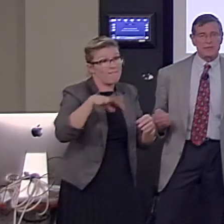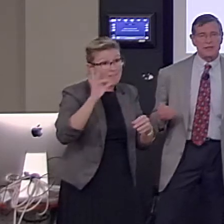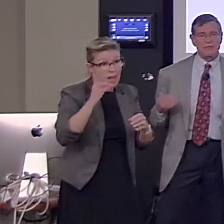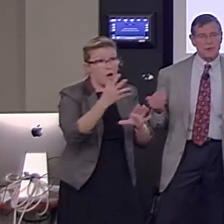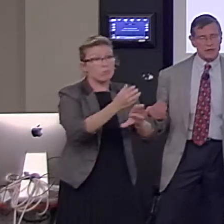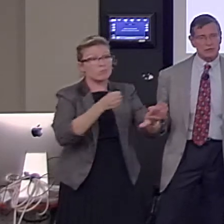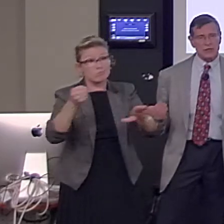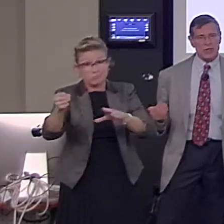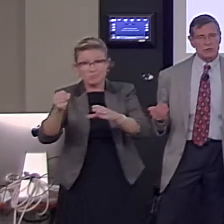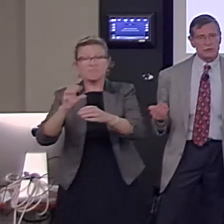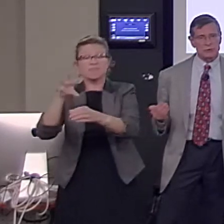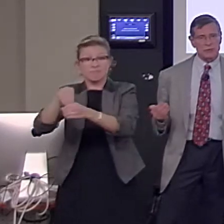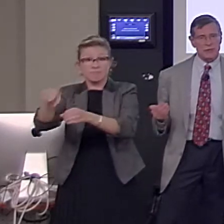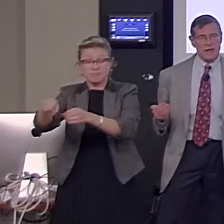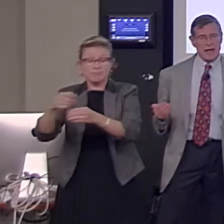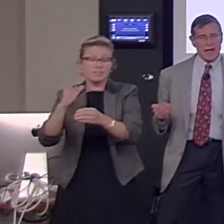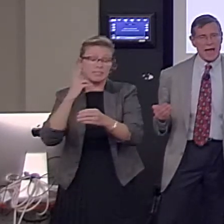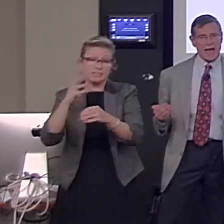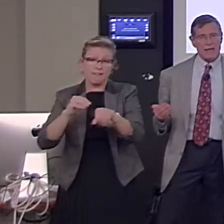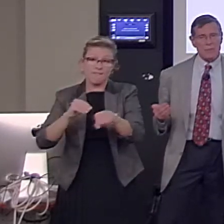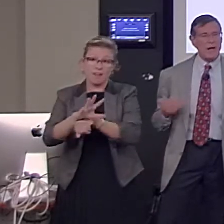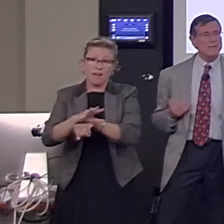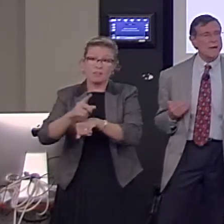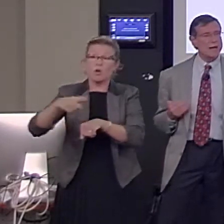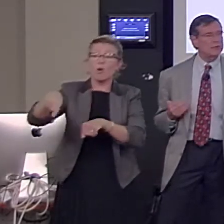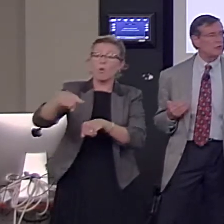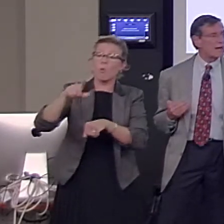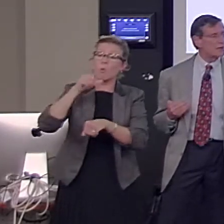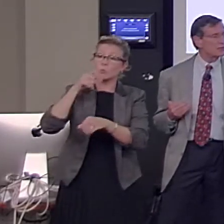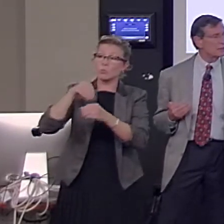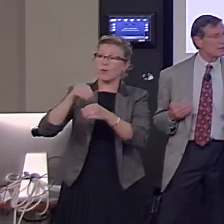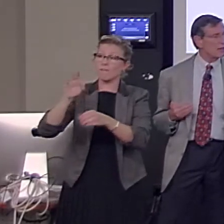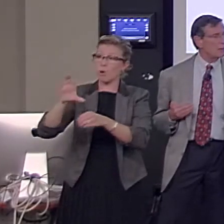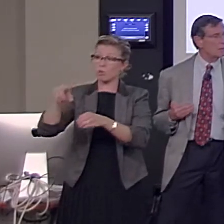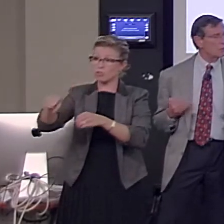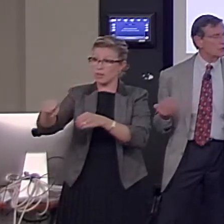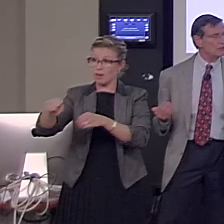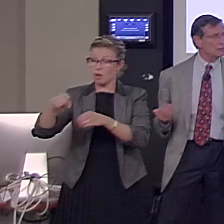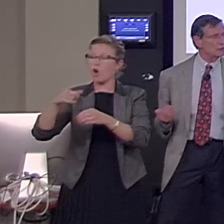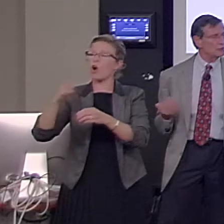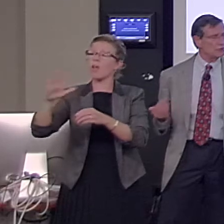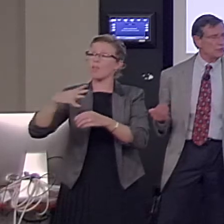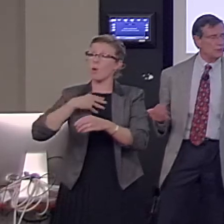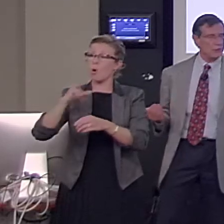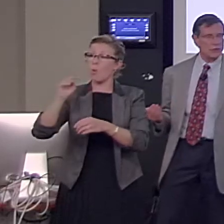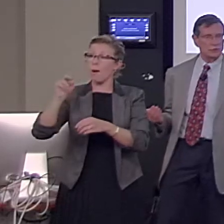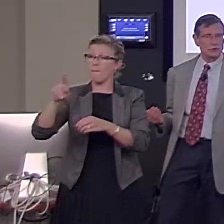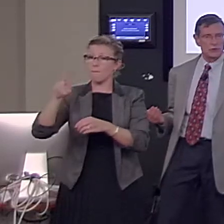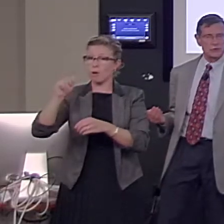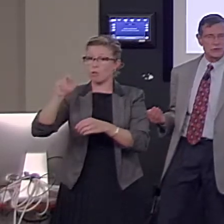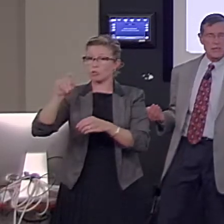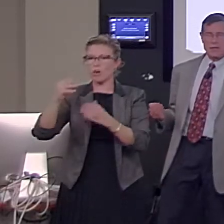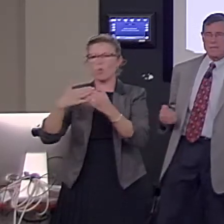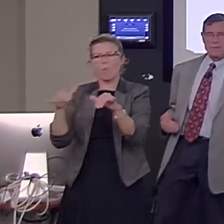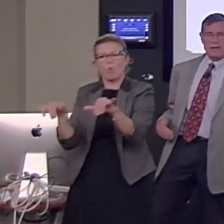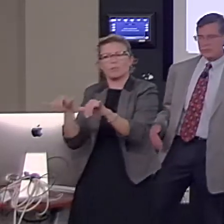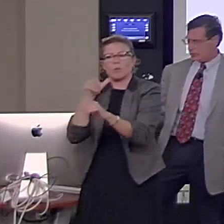that the foster care children had white matter tracks that were more similar to the community controls compared